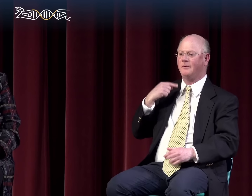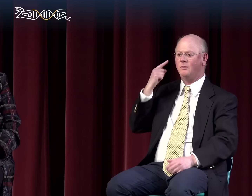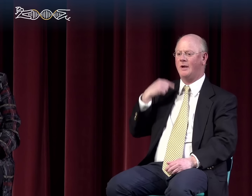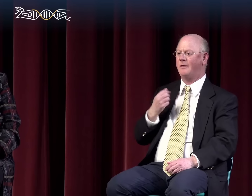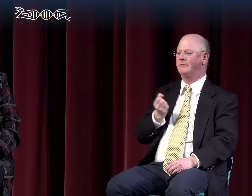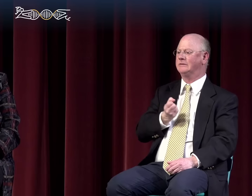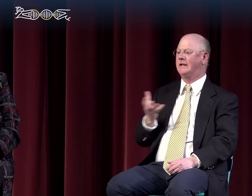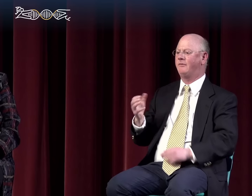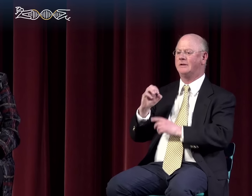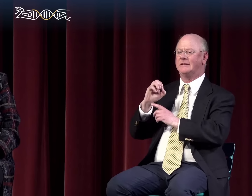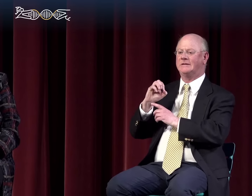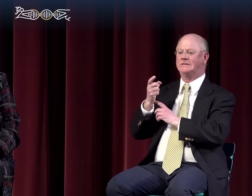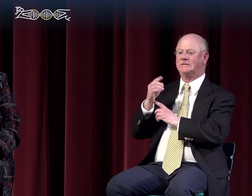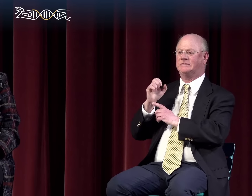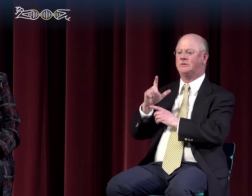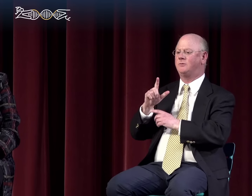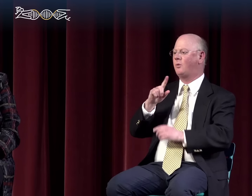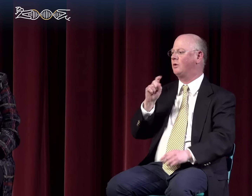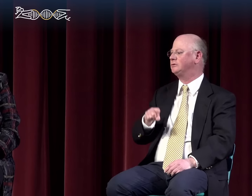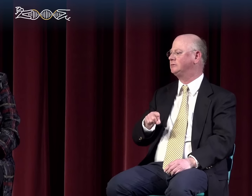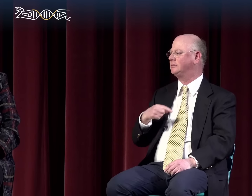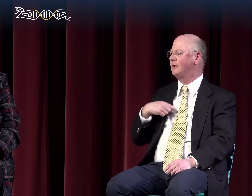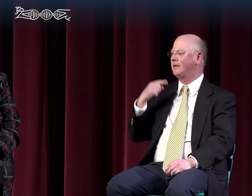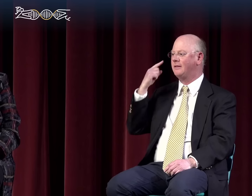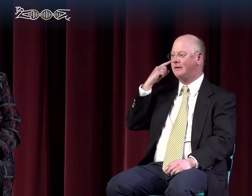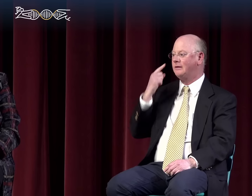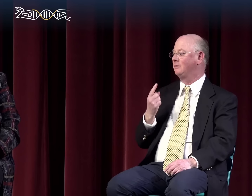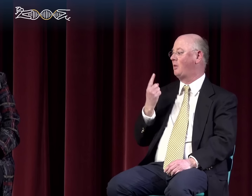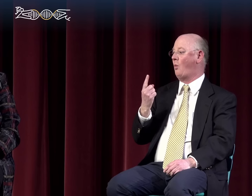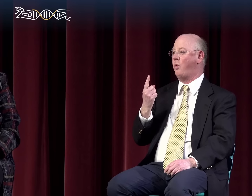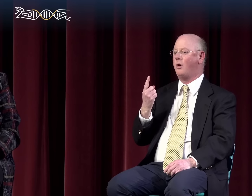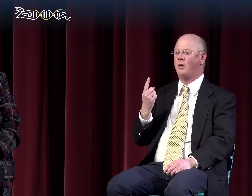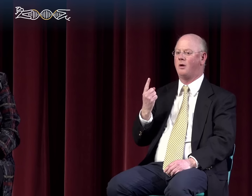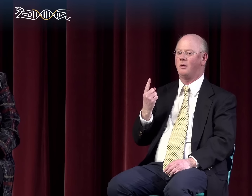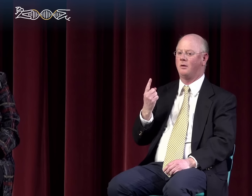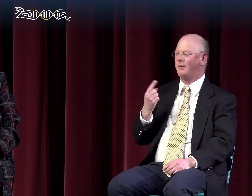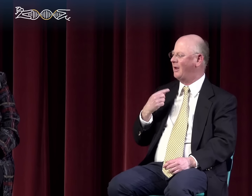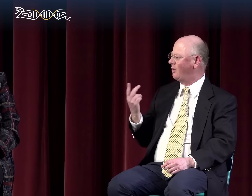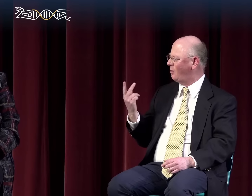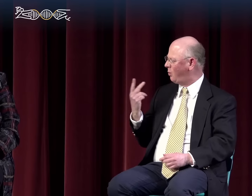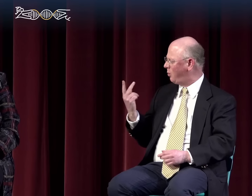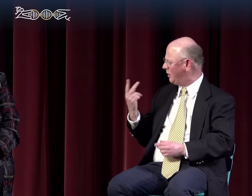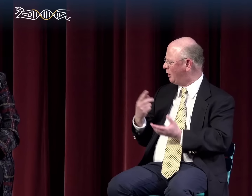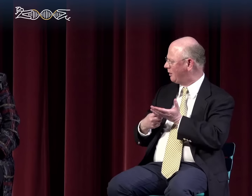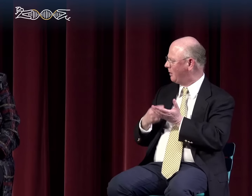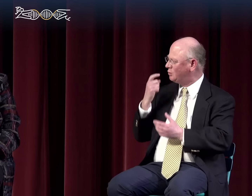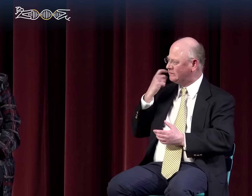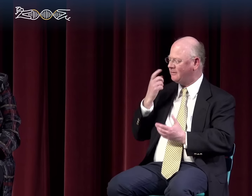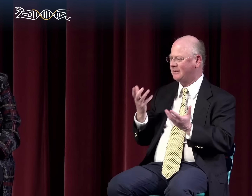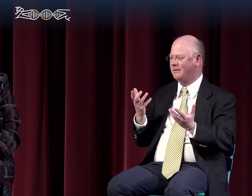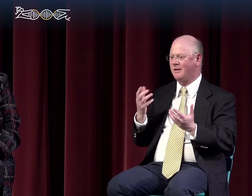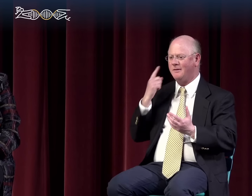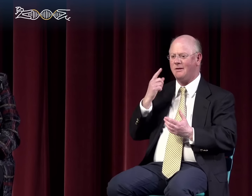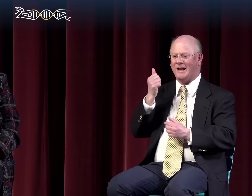globally whether they're hearing or Deaf. Several questions here. We talked about some recently.